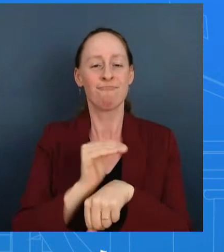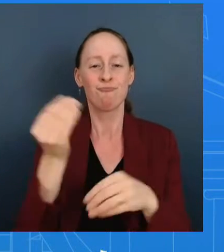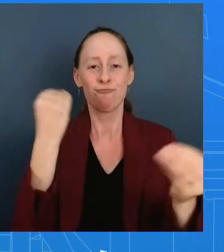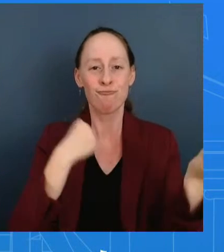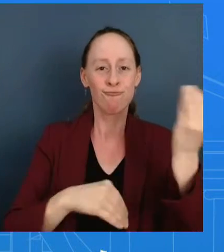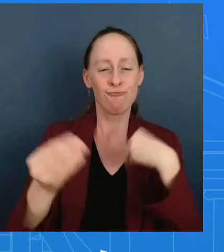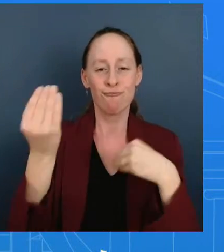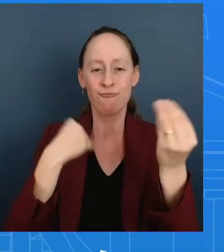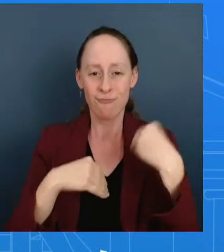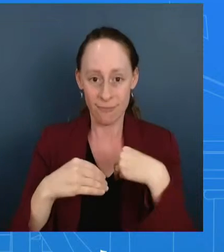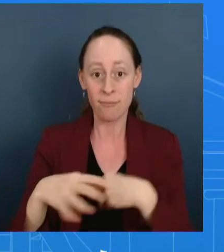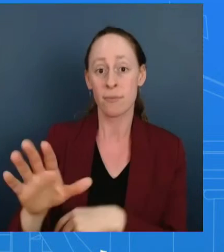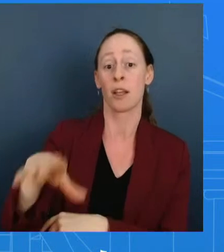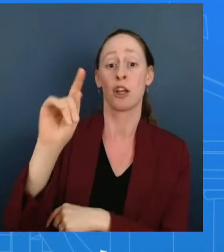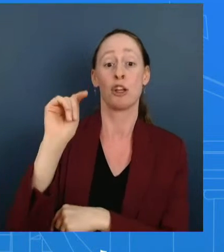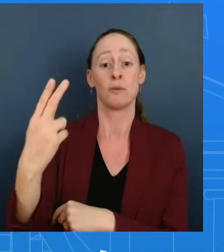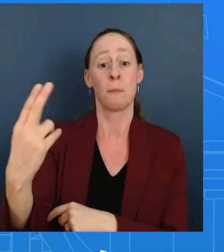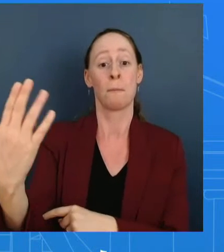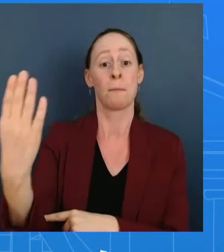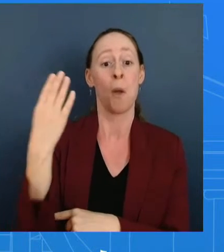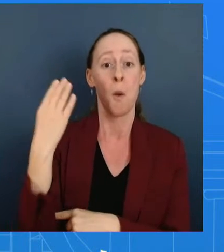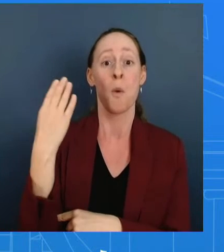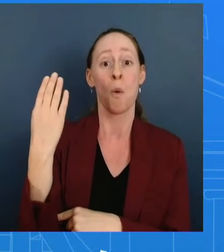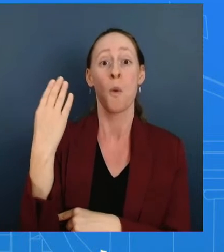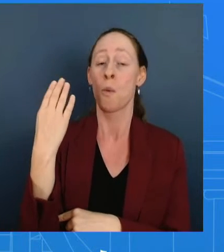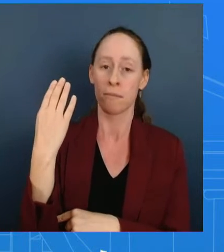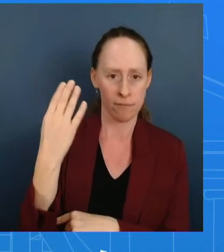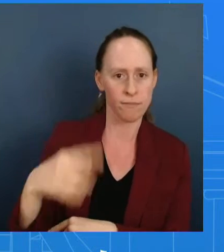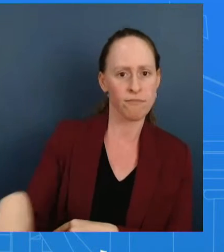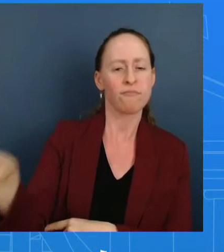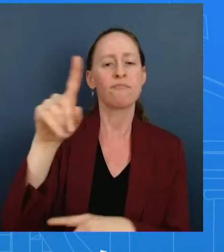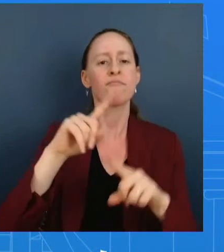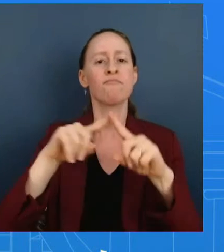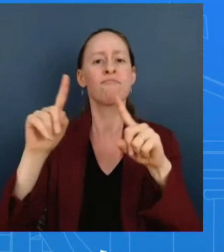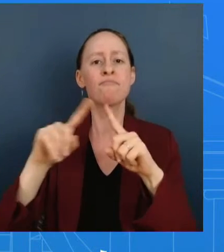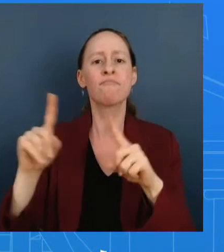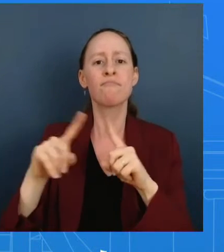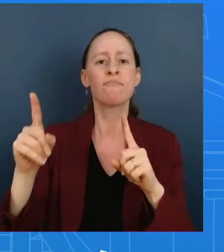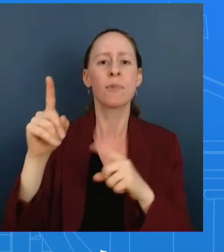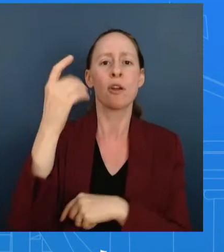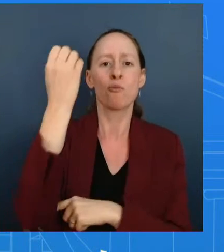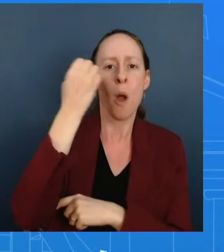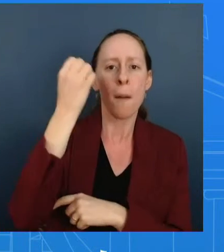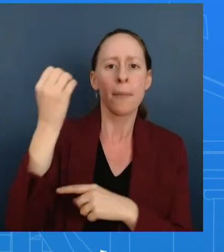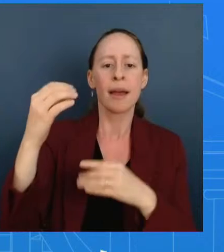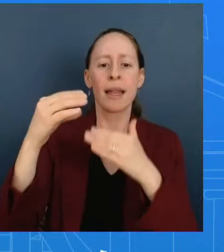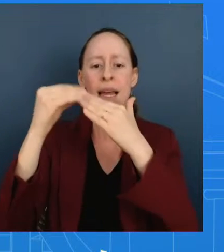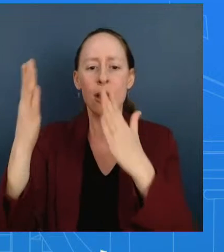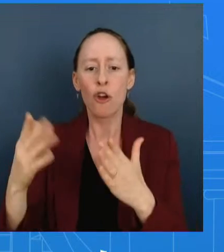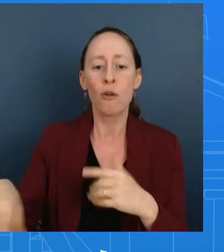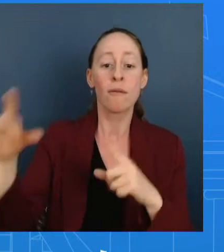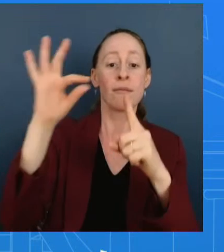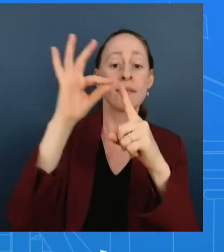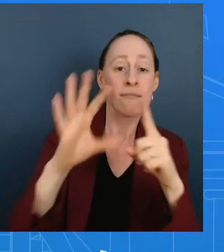Indo-Pacific partners -- that's Australia, Japan, the Republic of Korea, and New Zealand -- to deepen our cooperation. And then on Thursday afternoon,